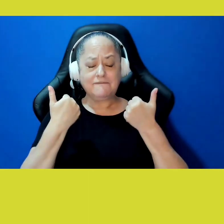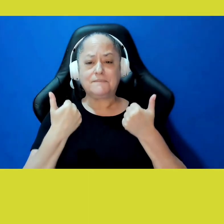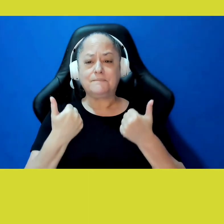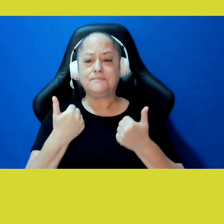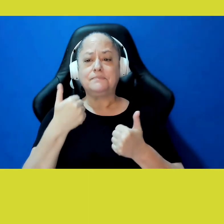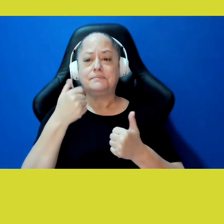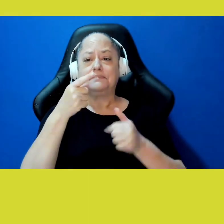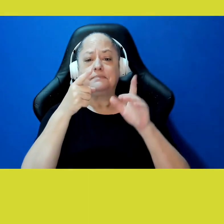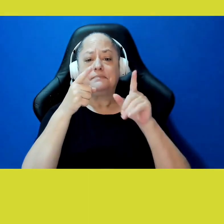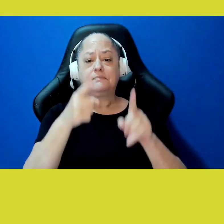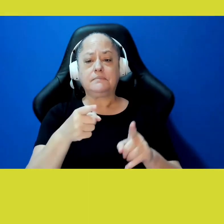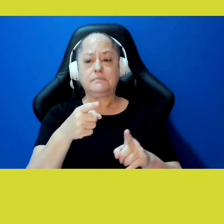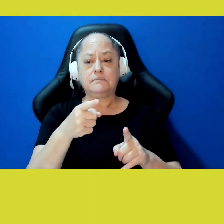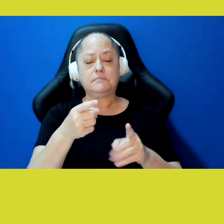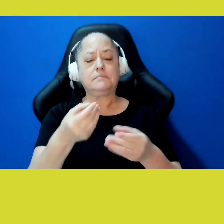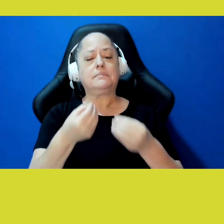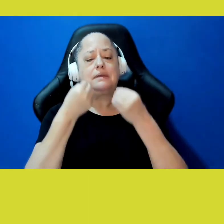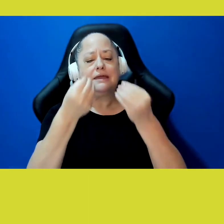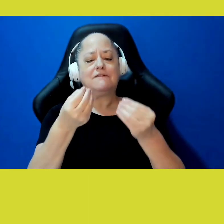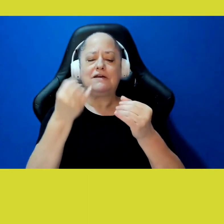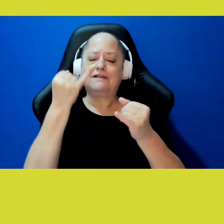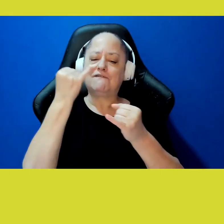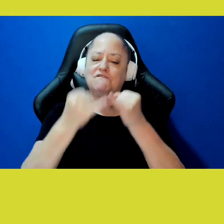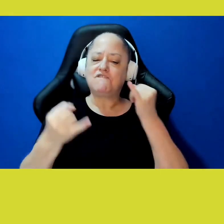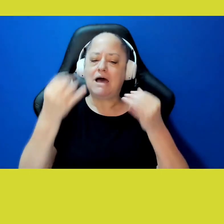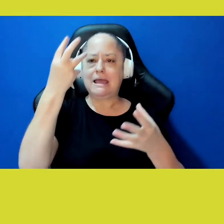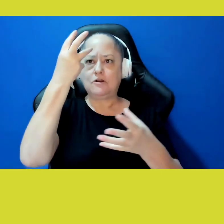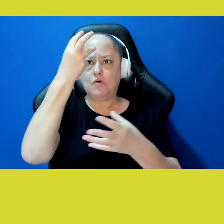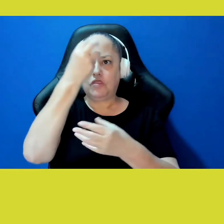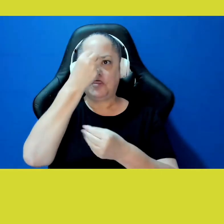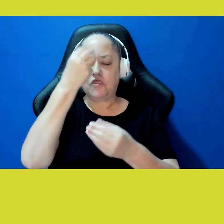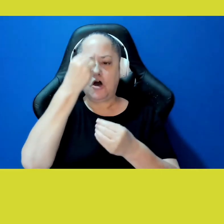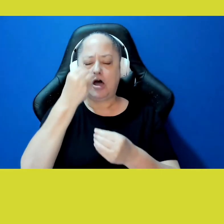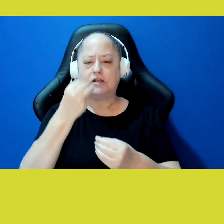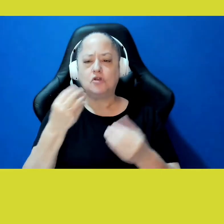you give us your final thoughts on what people